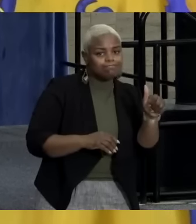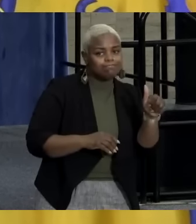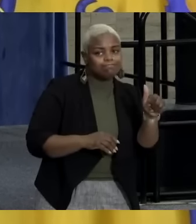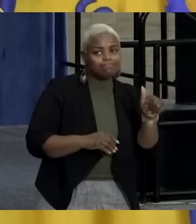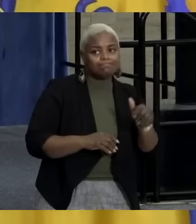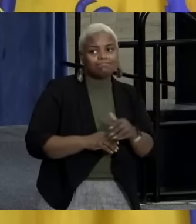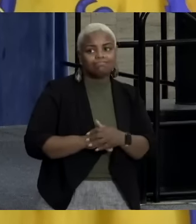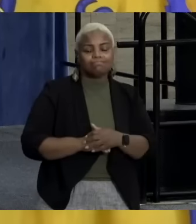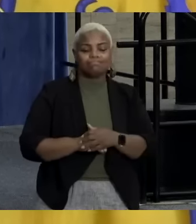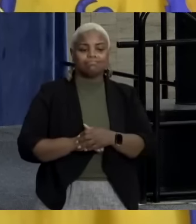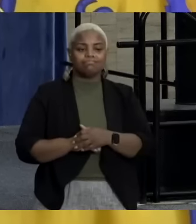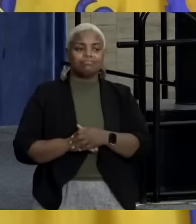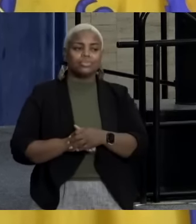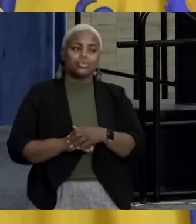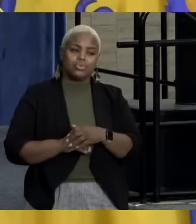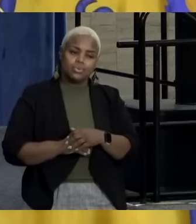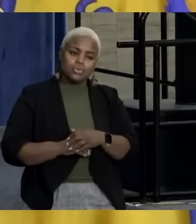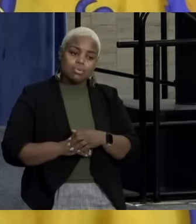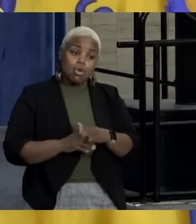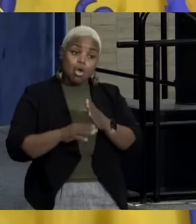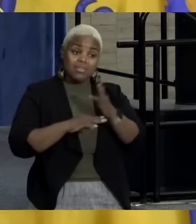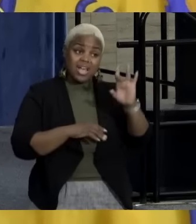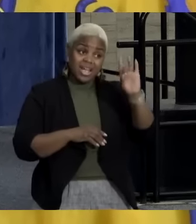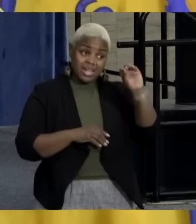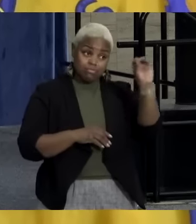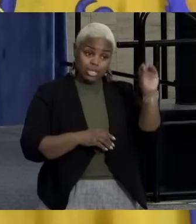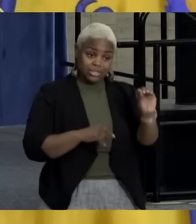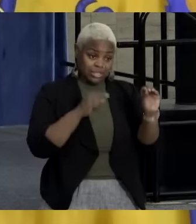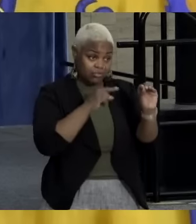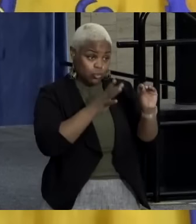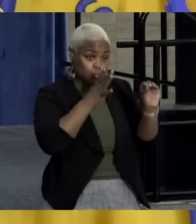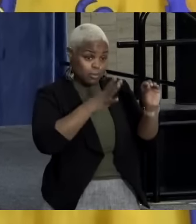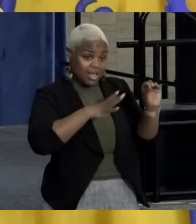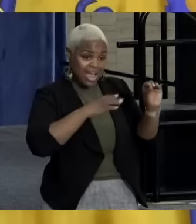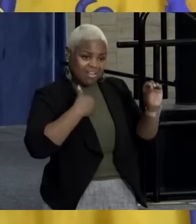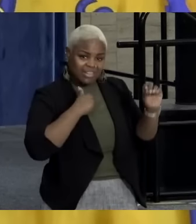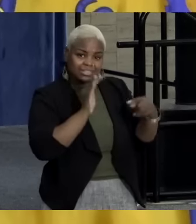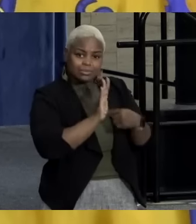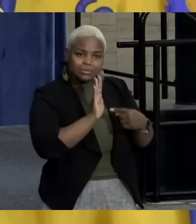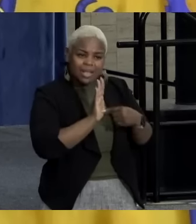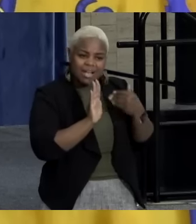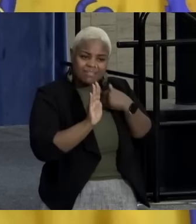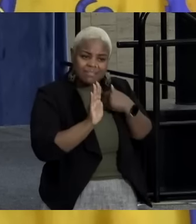More than 80 percent of women have notable severe symptoms lasting up to eight years. How could the